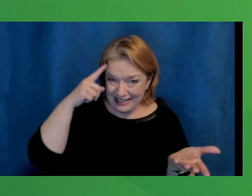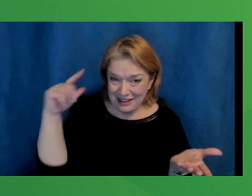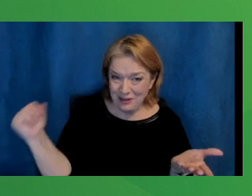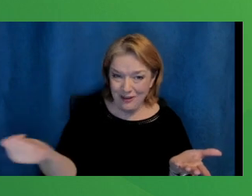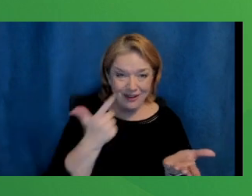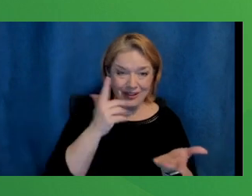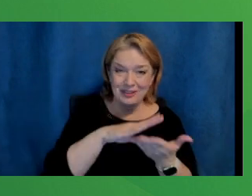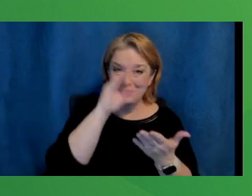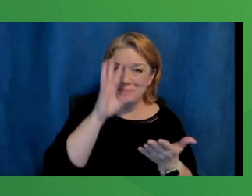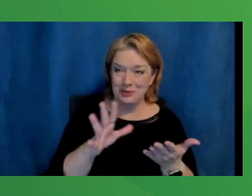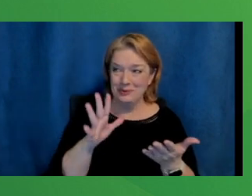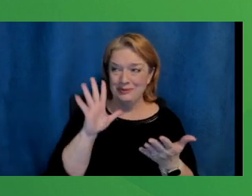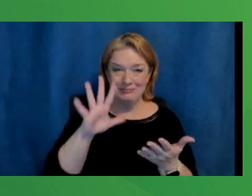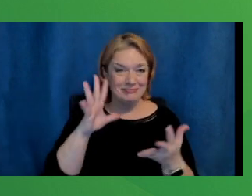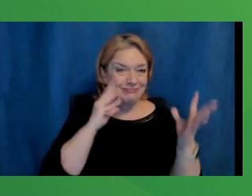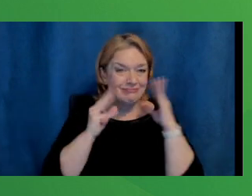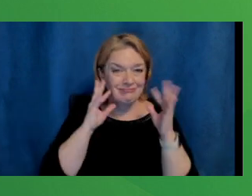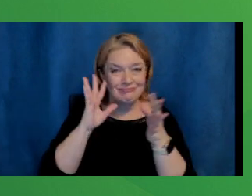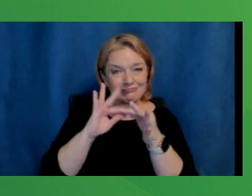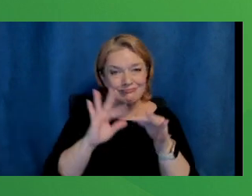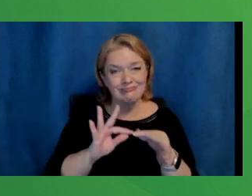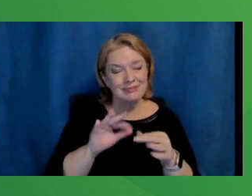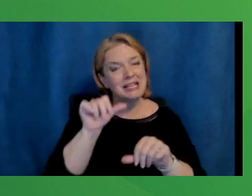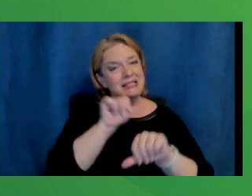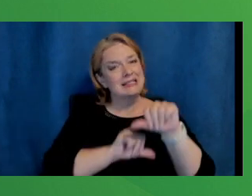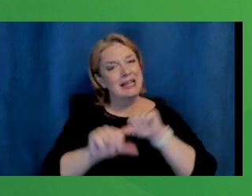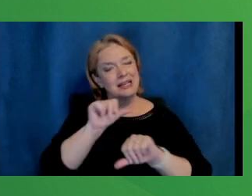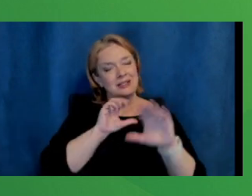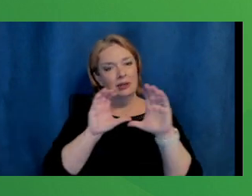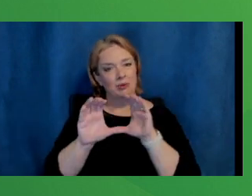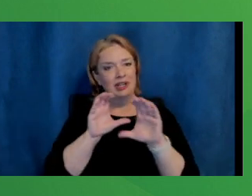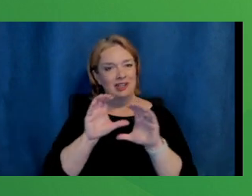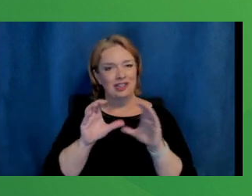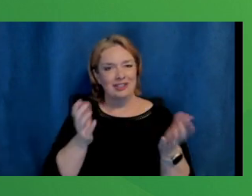hoping that what we're doing, all of us as we work with students, as we work with curriculum,